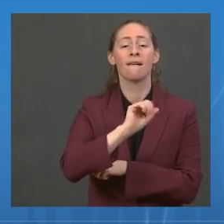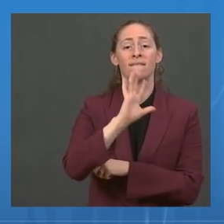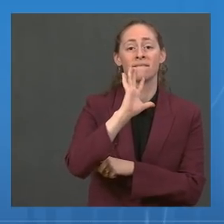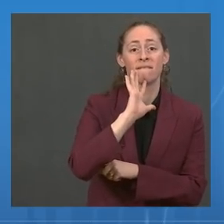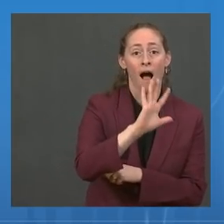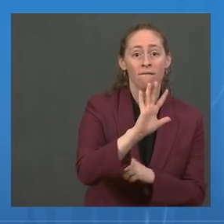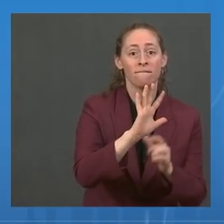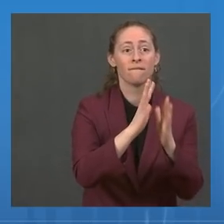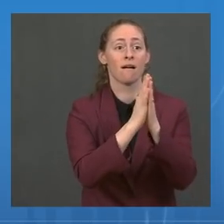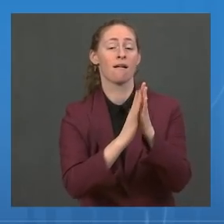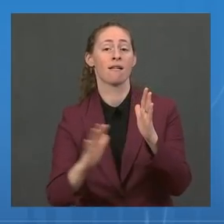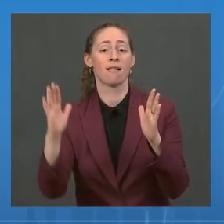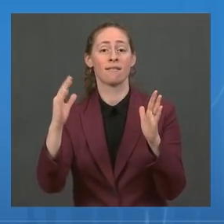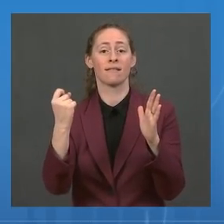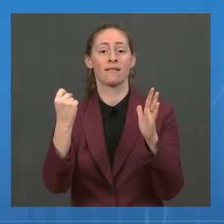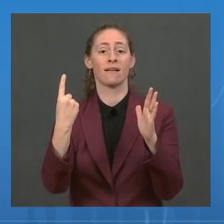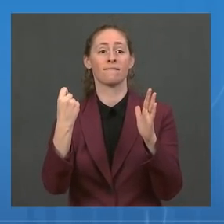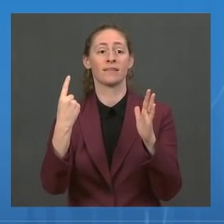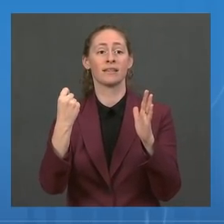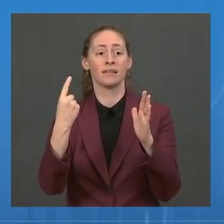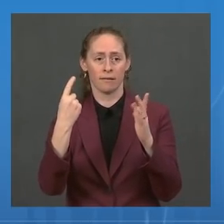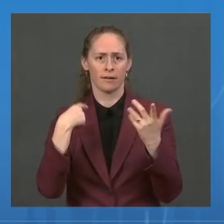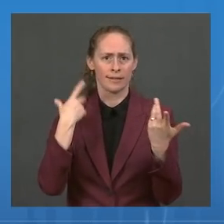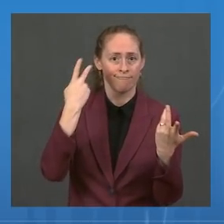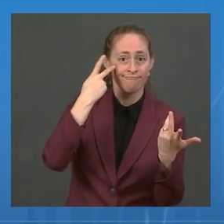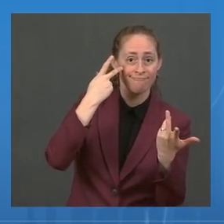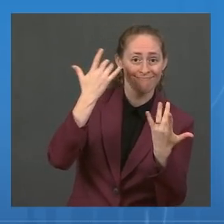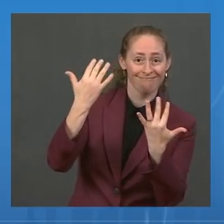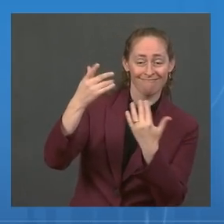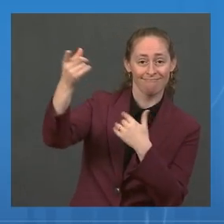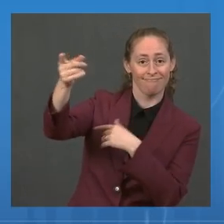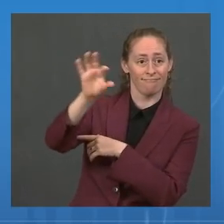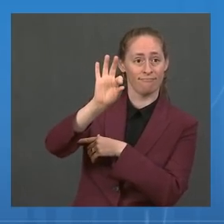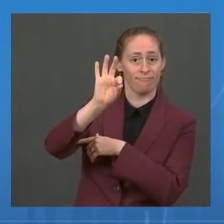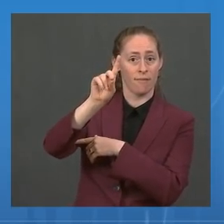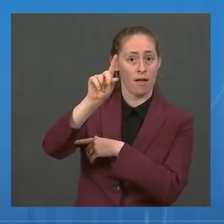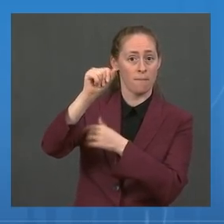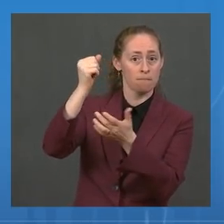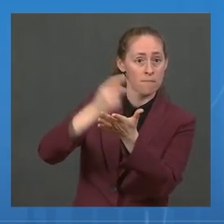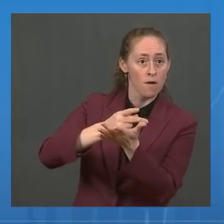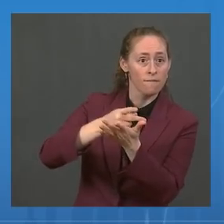pending FDA authorization and CDC recommendation,